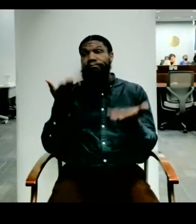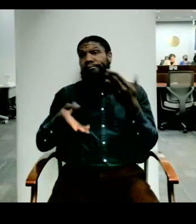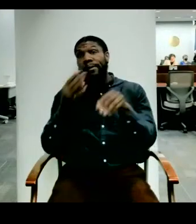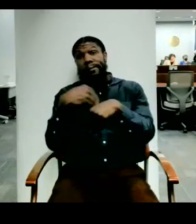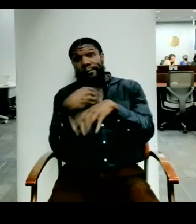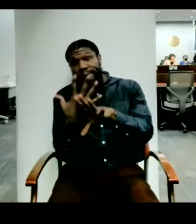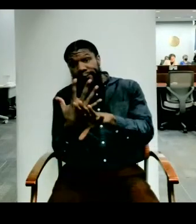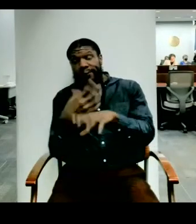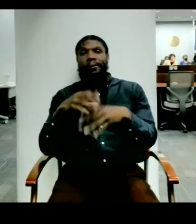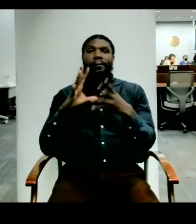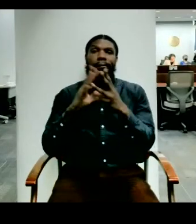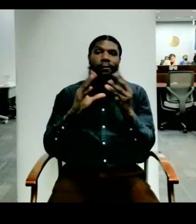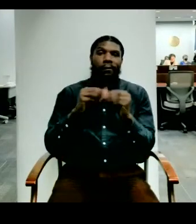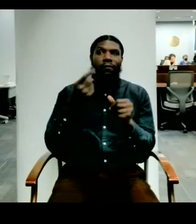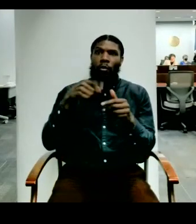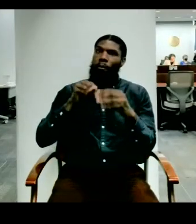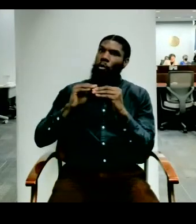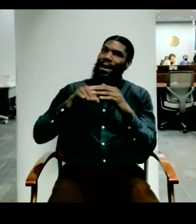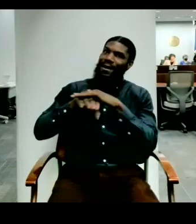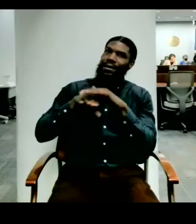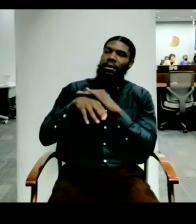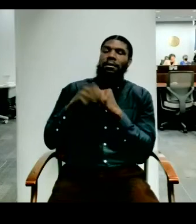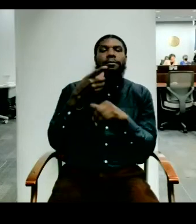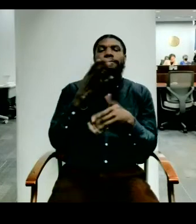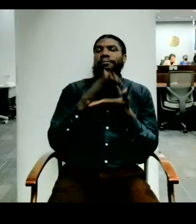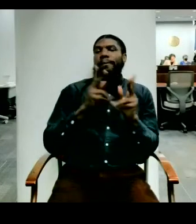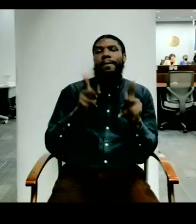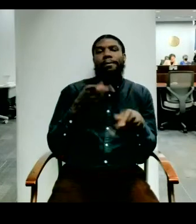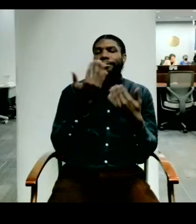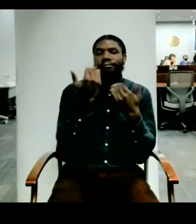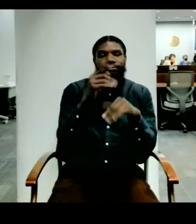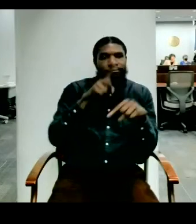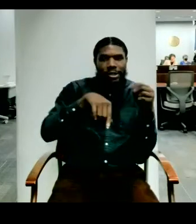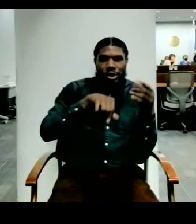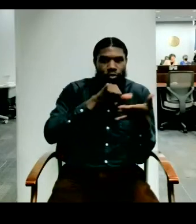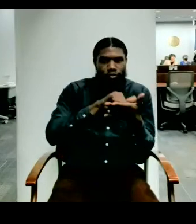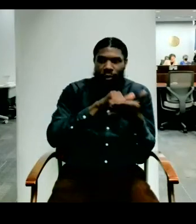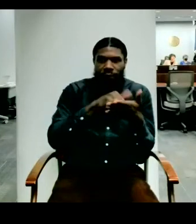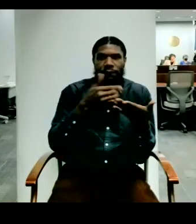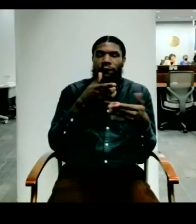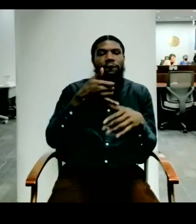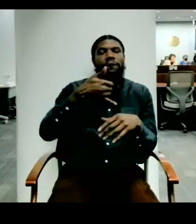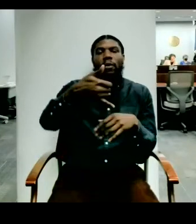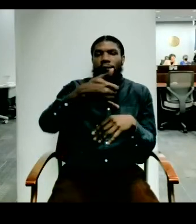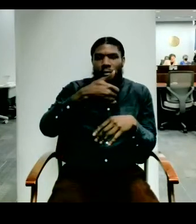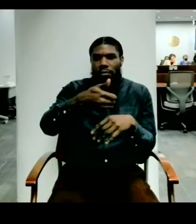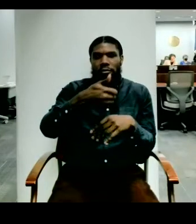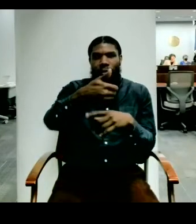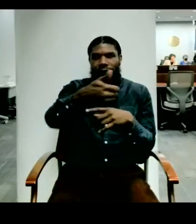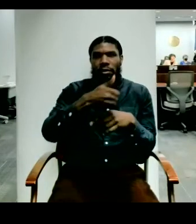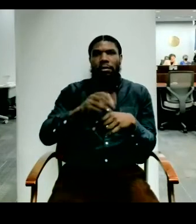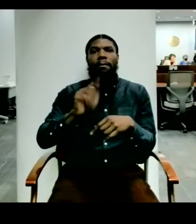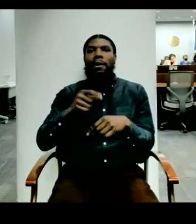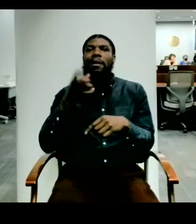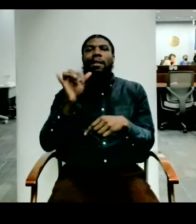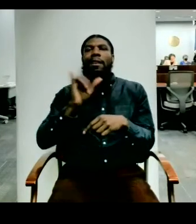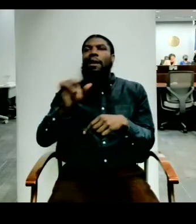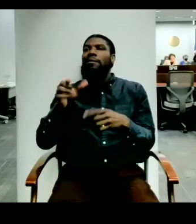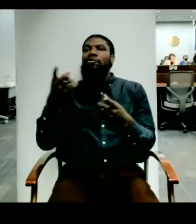all them canted travel. But I think providing additional education like you've been doing, visiting with these smaller organizations and